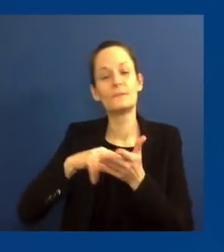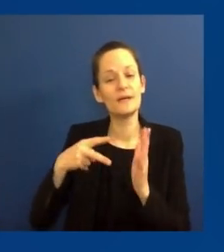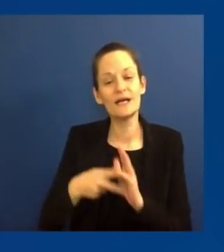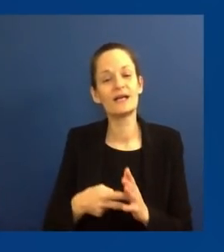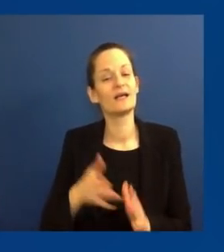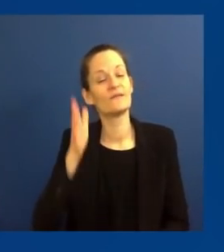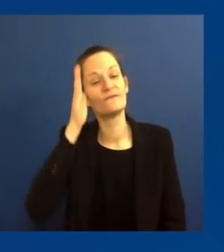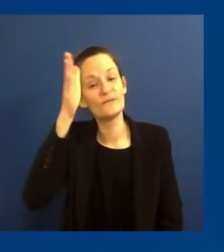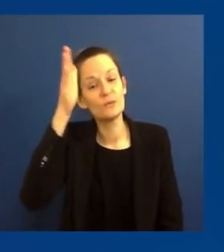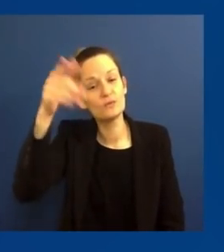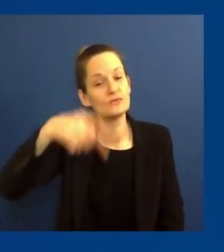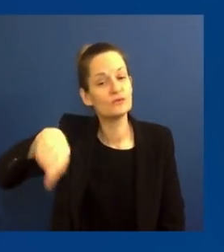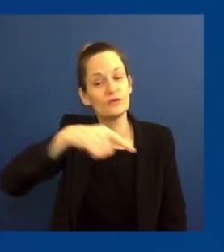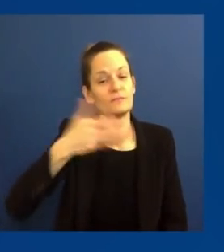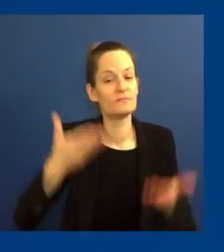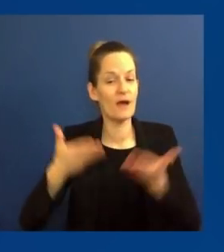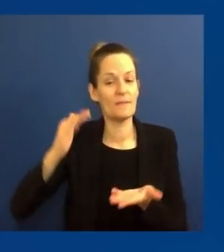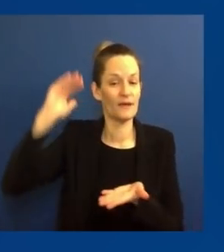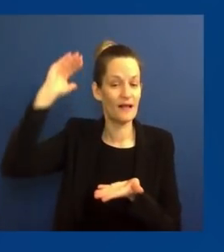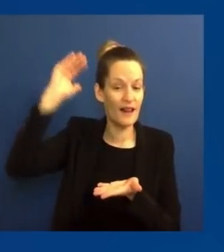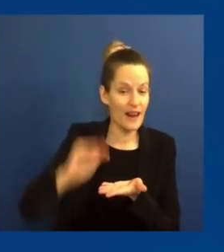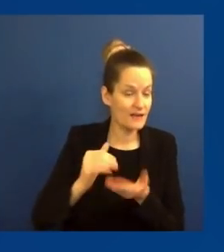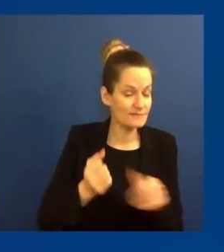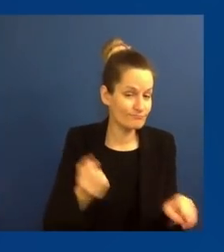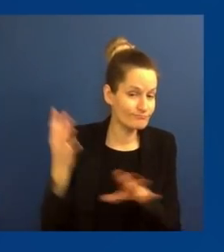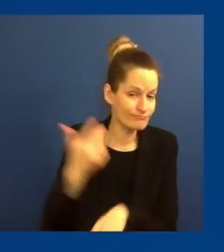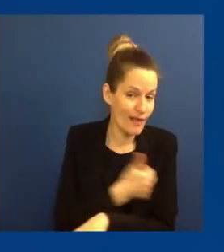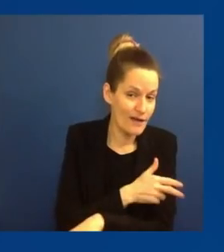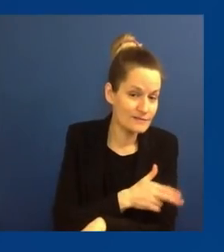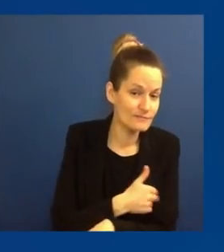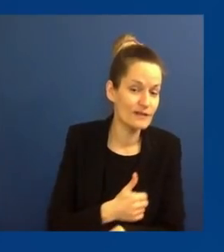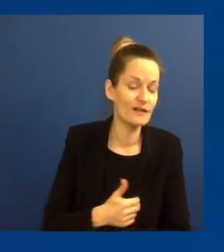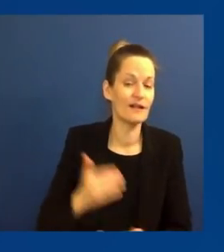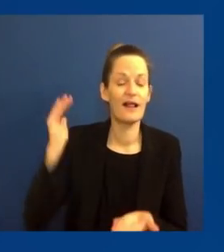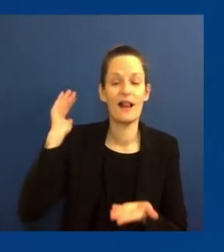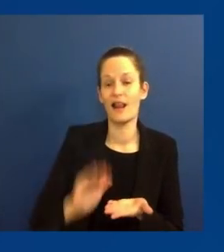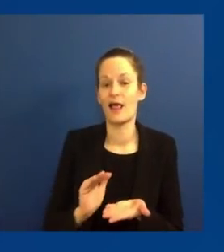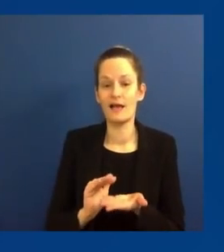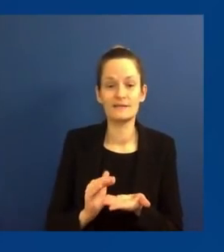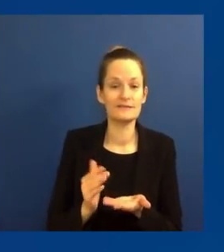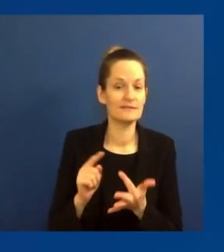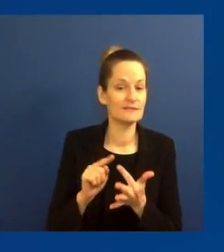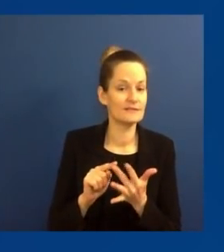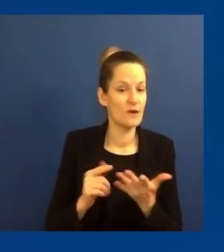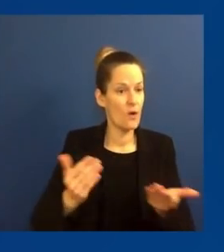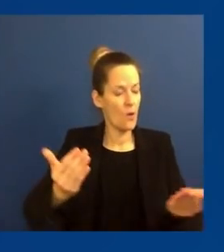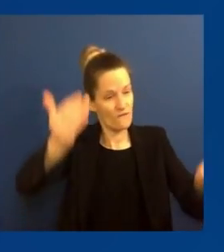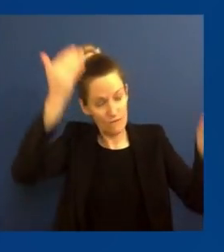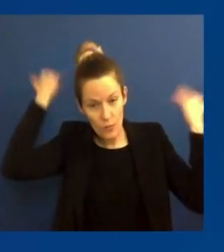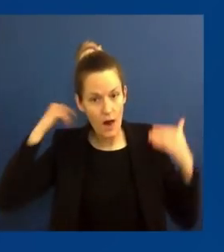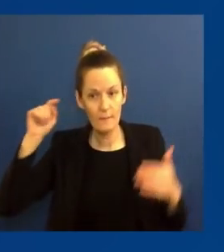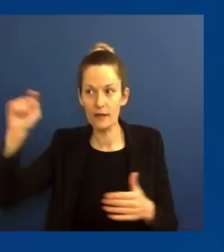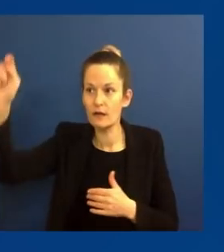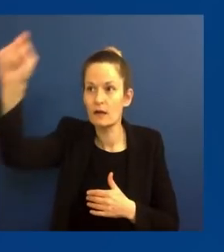deaths, and stressing the healthcare system -- which, in fact, answers a bit of your first question,